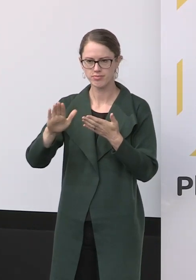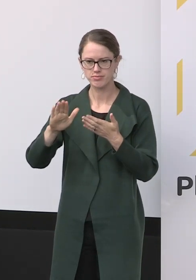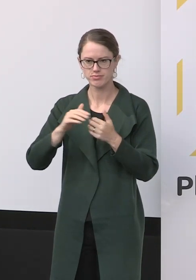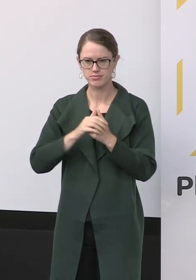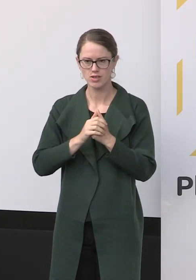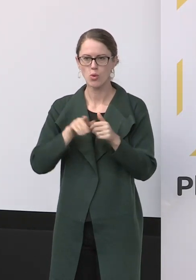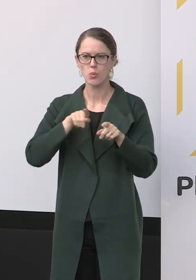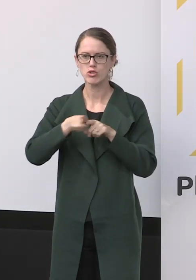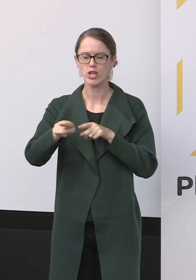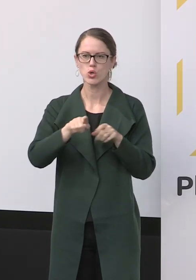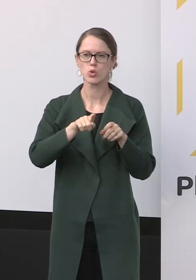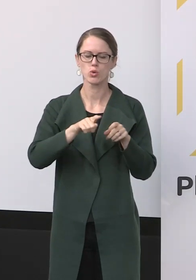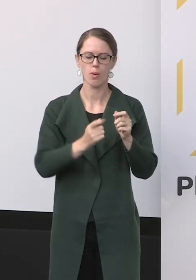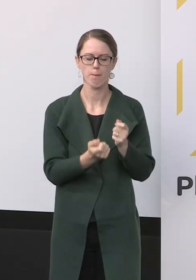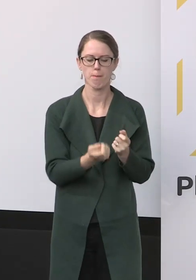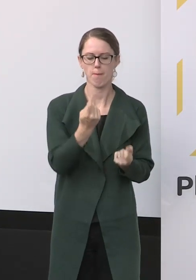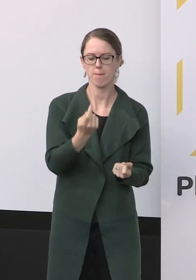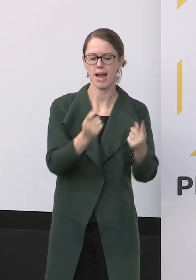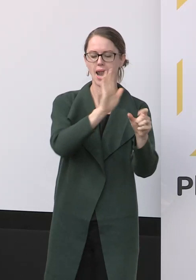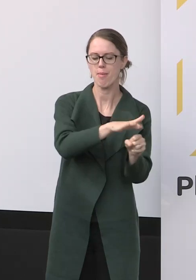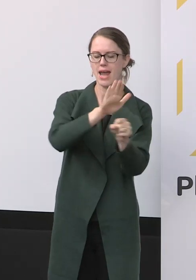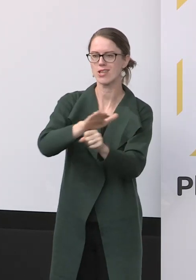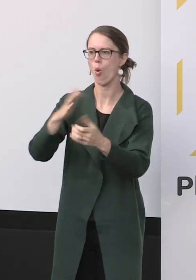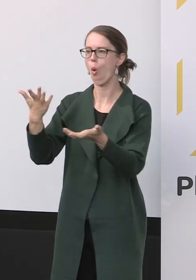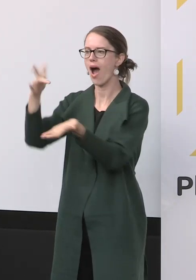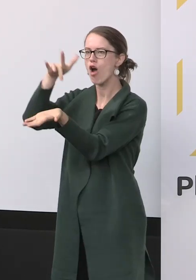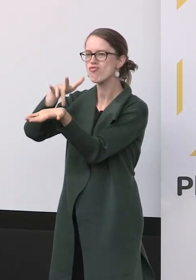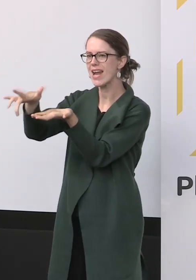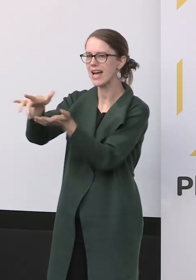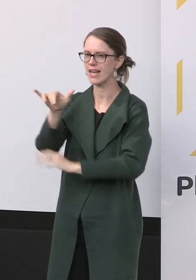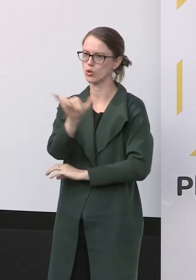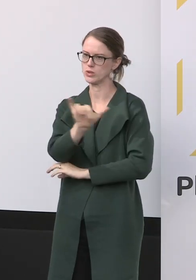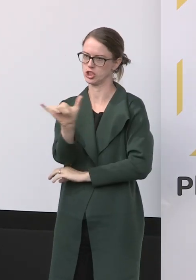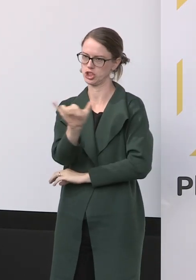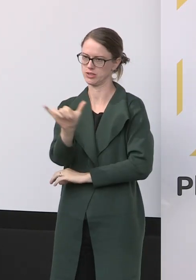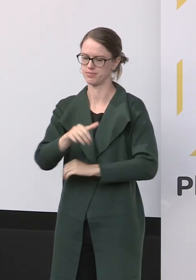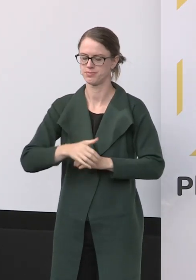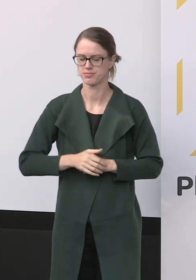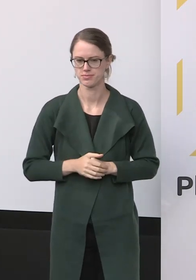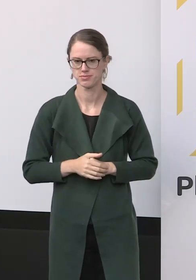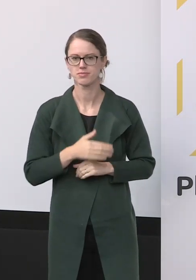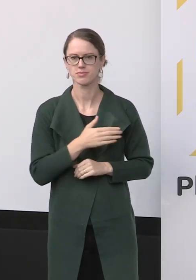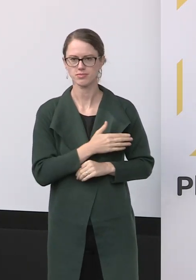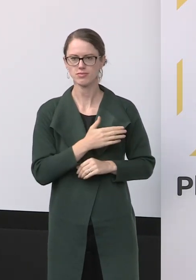masks for air travel? And can you clarify - is it elimination, or eradication